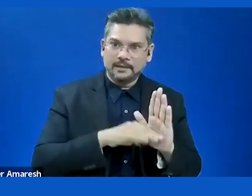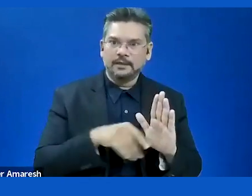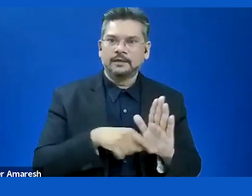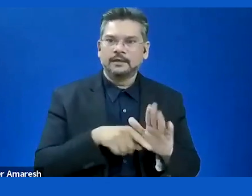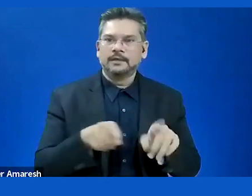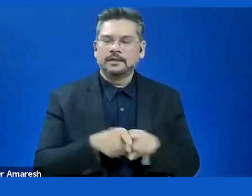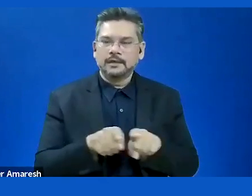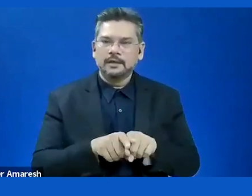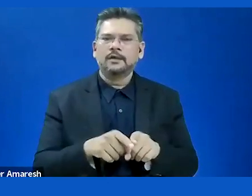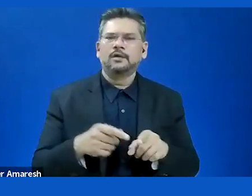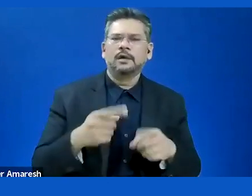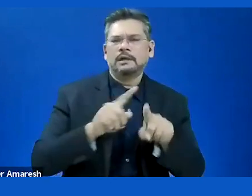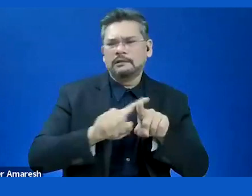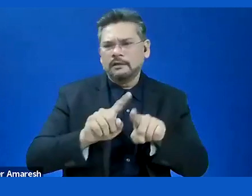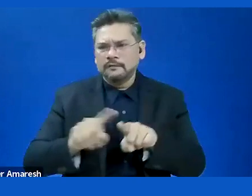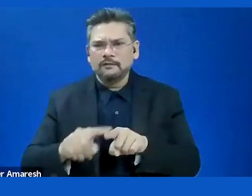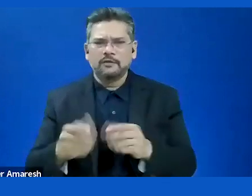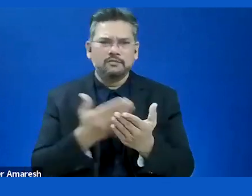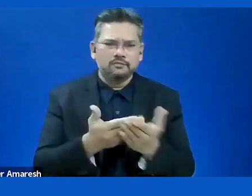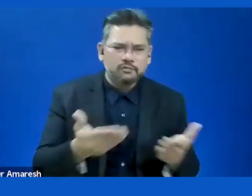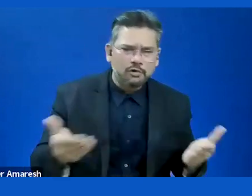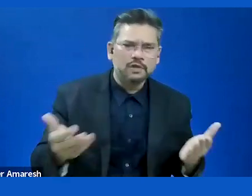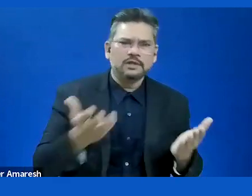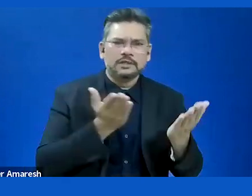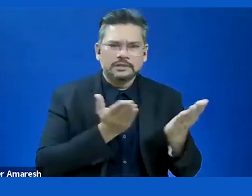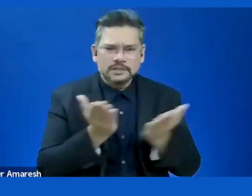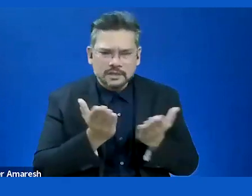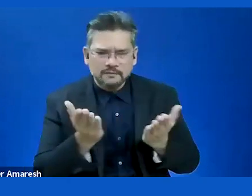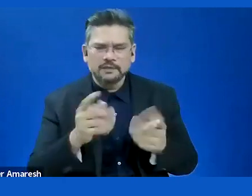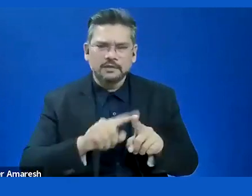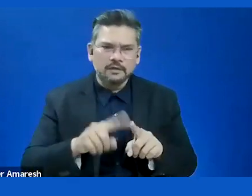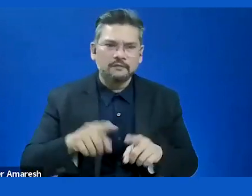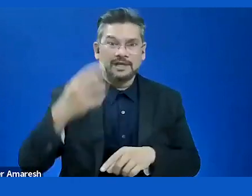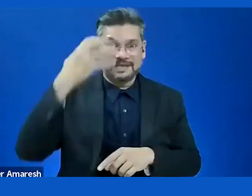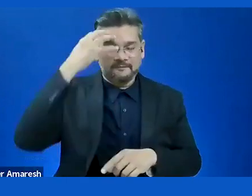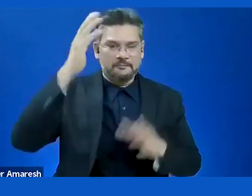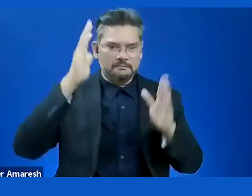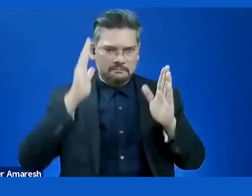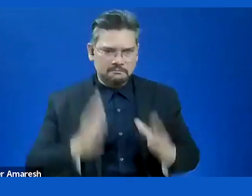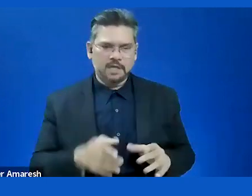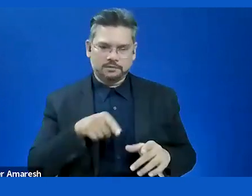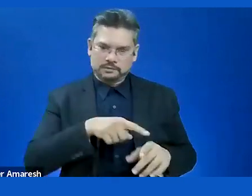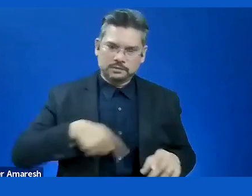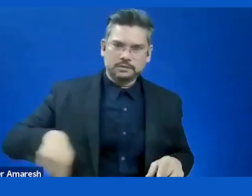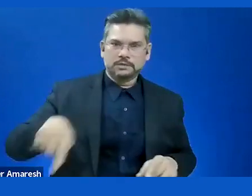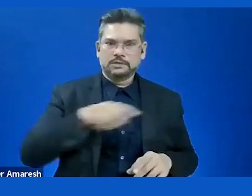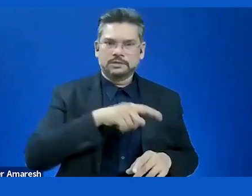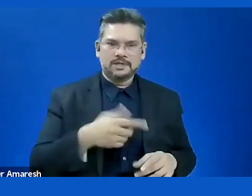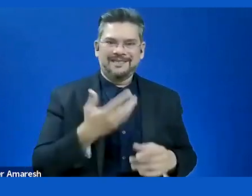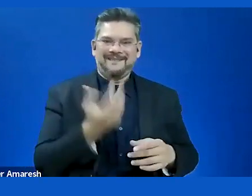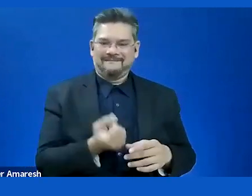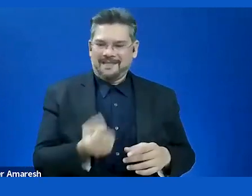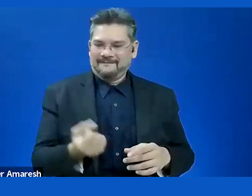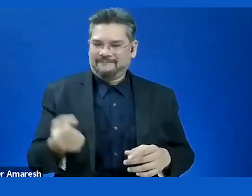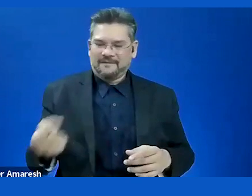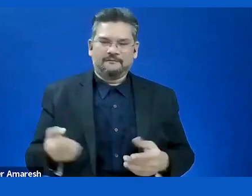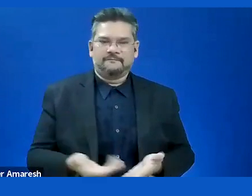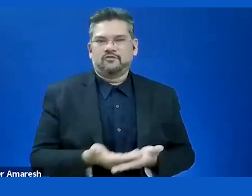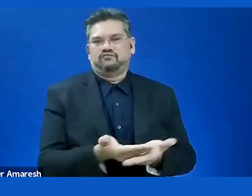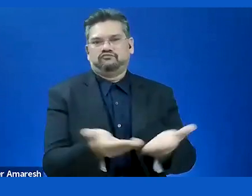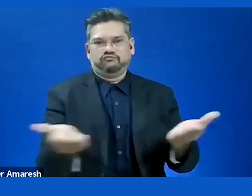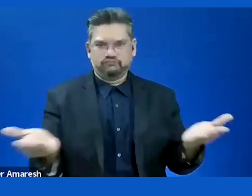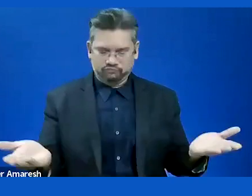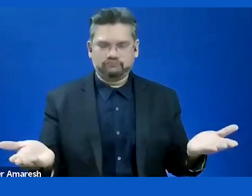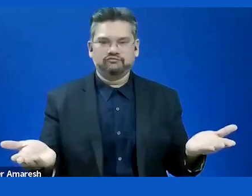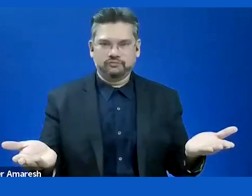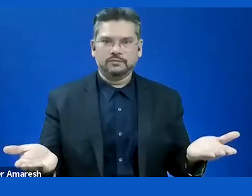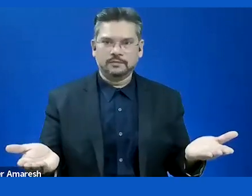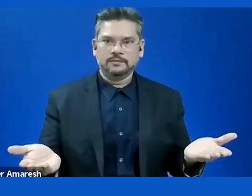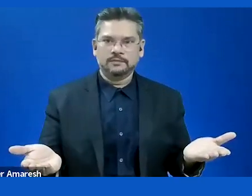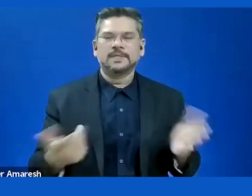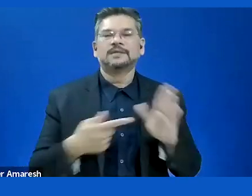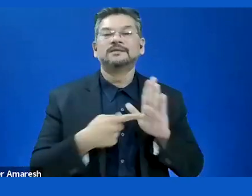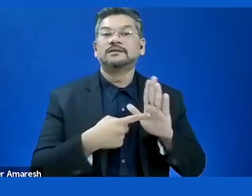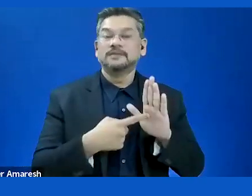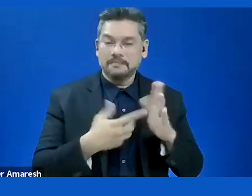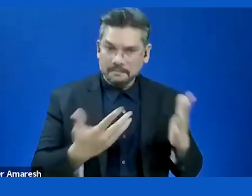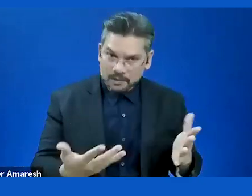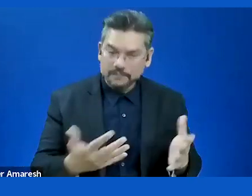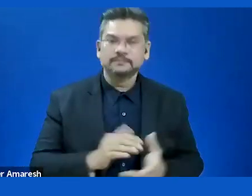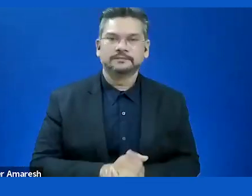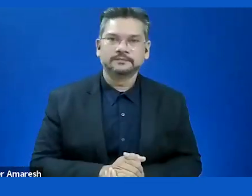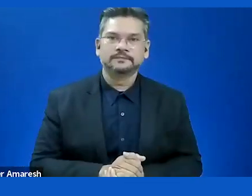itself. Member States ensuring availability of effective enforcement and for example, -- what is